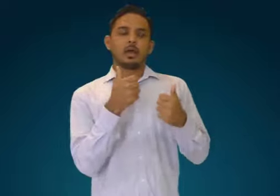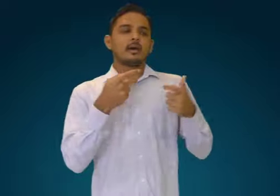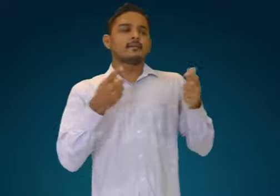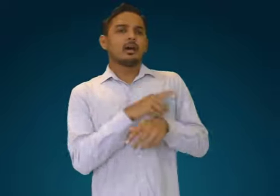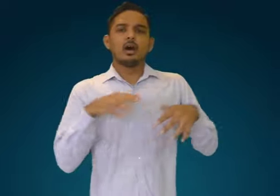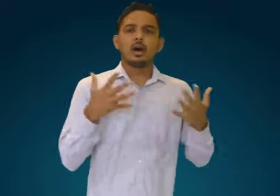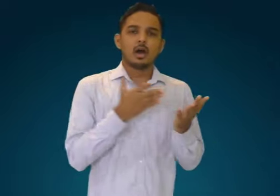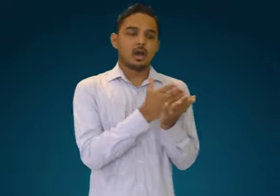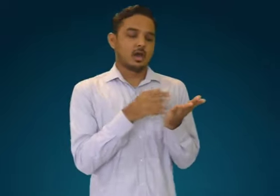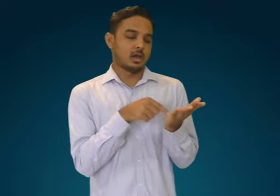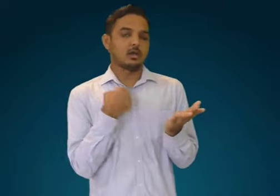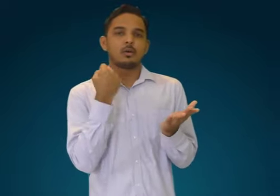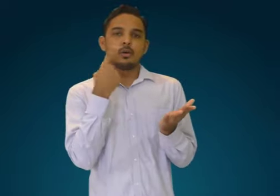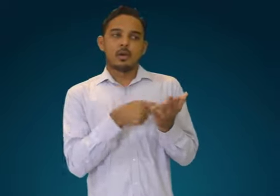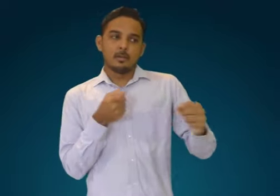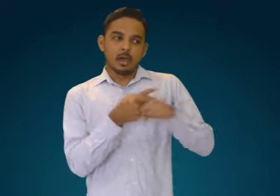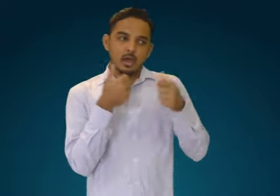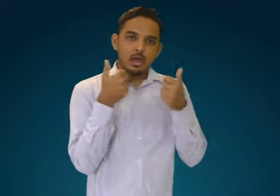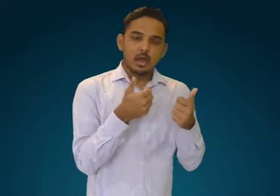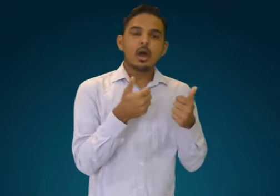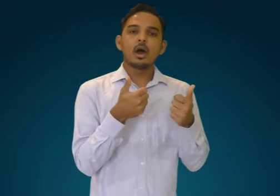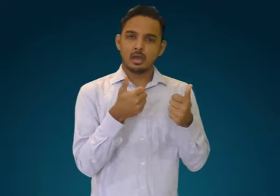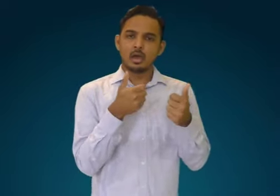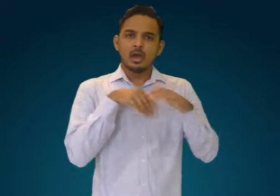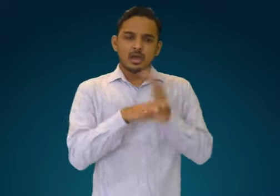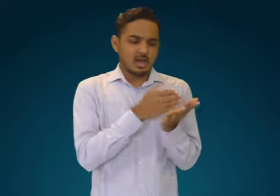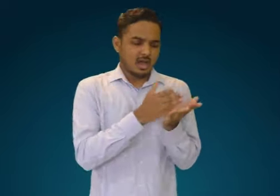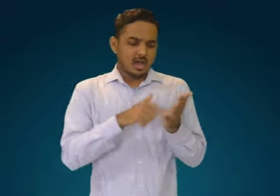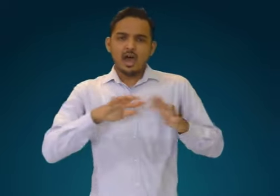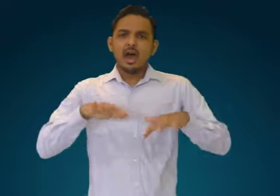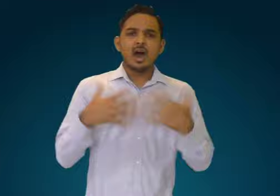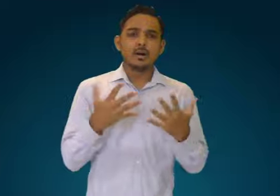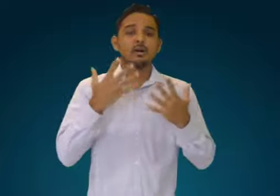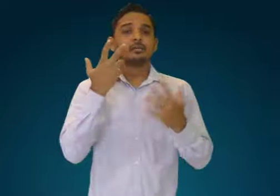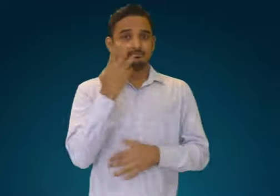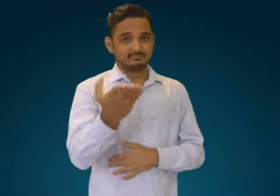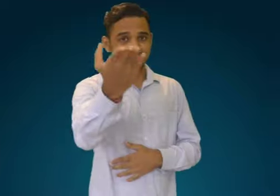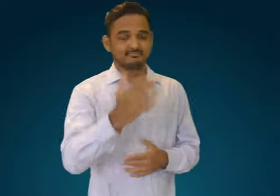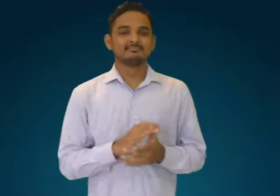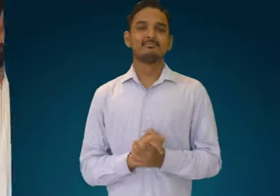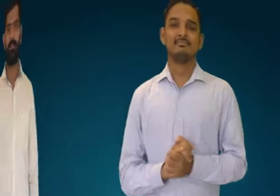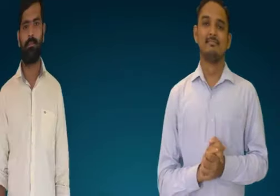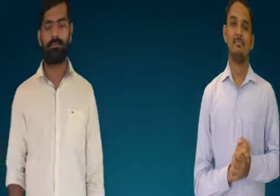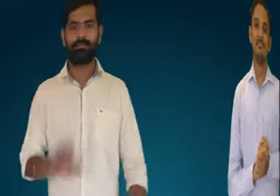under this project we tested our teaching methodologies with deaf children and the results have been amazing